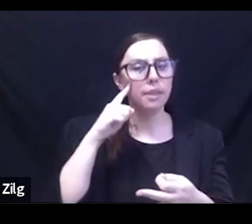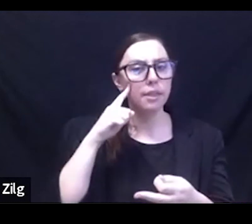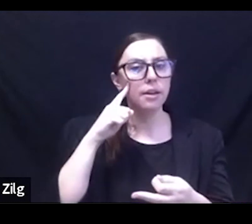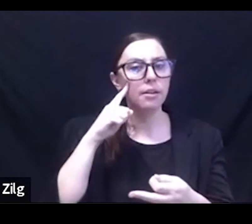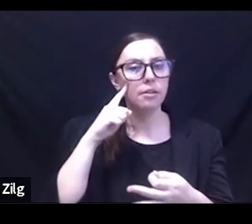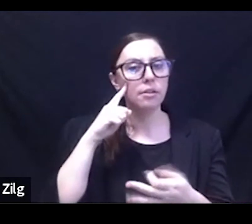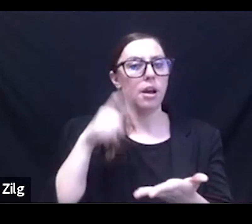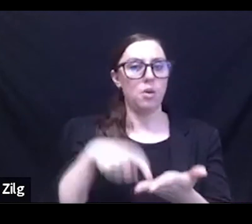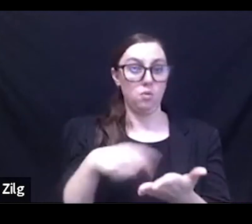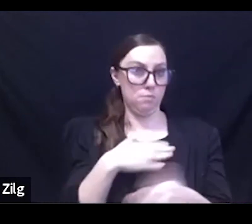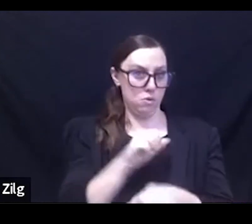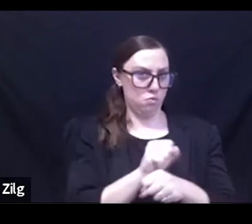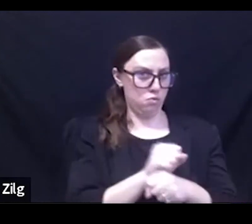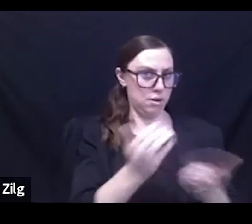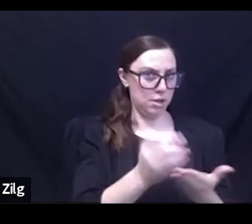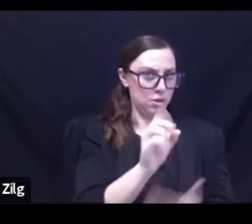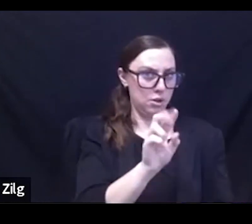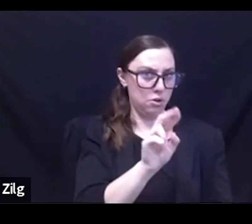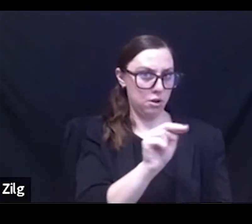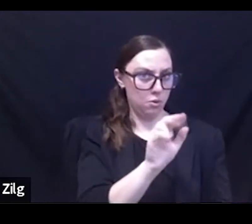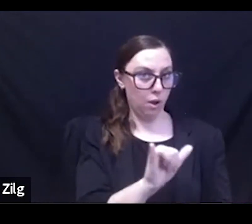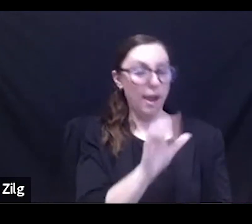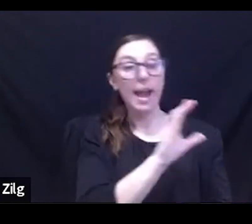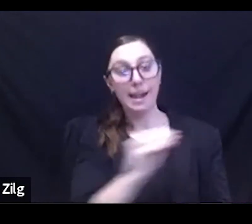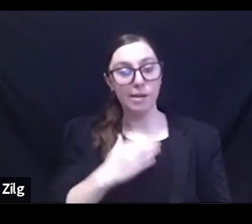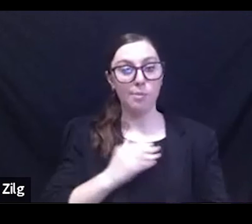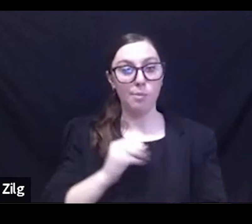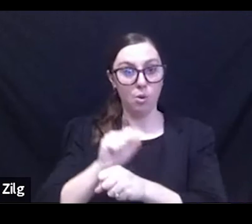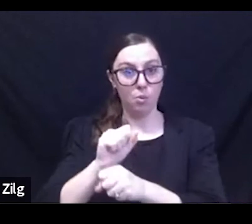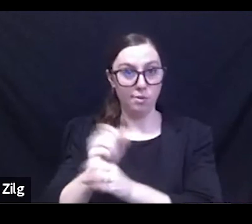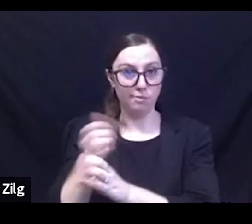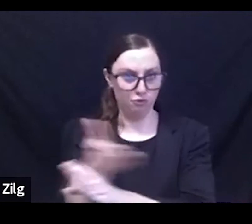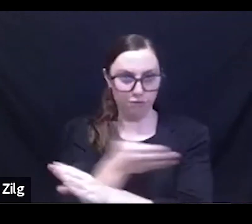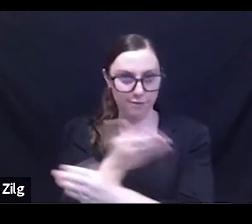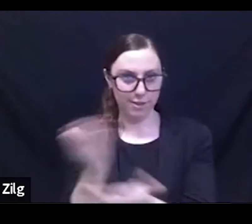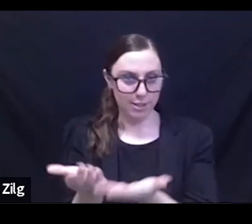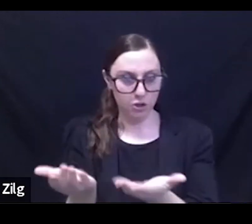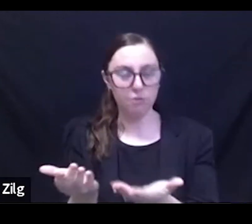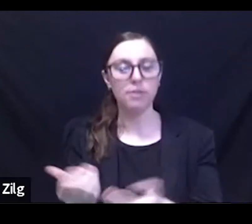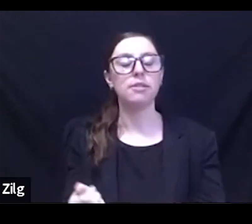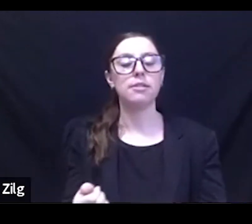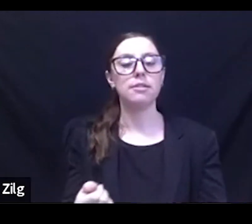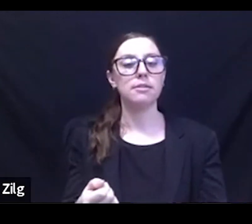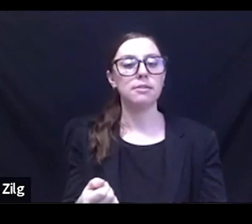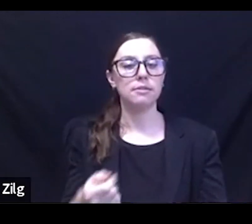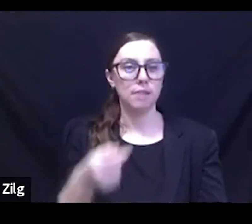both at my work here at DRNY and my work prior to working at DRNY as a public defender